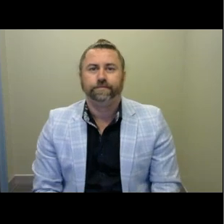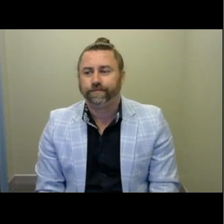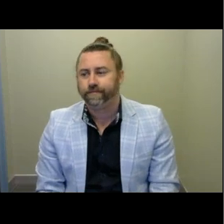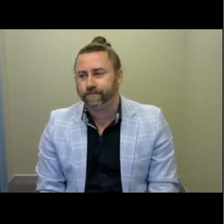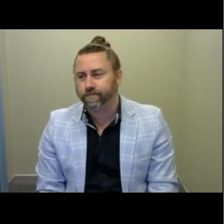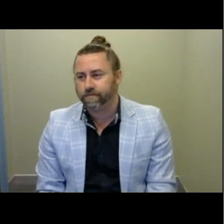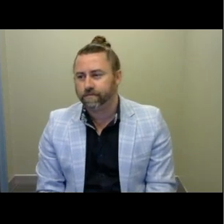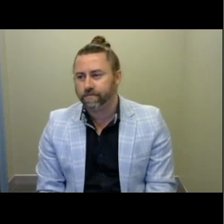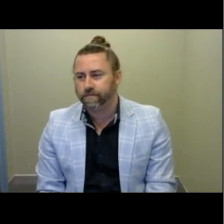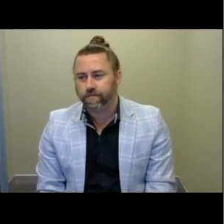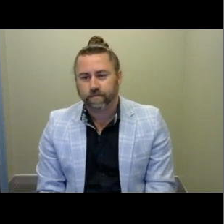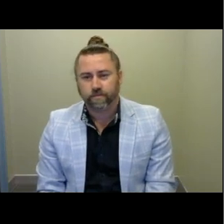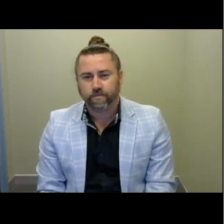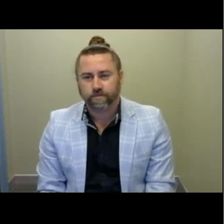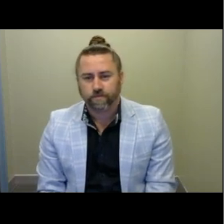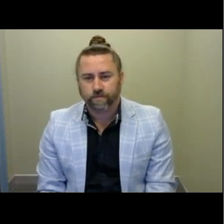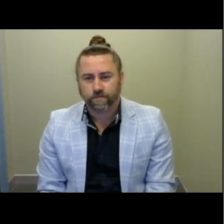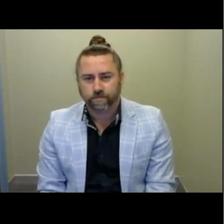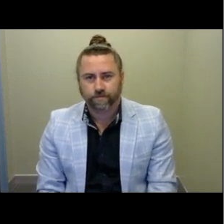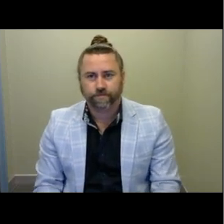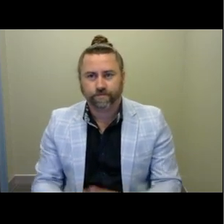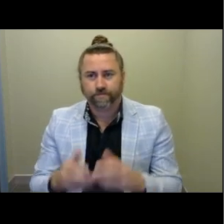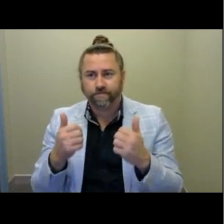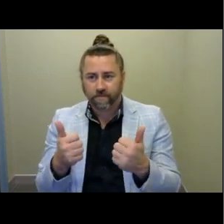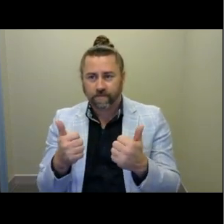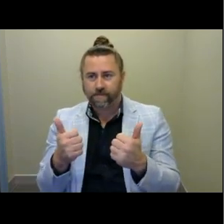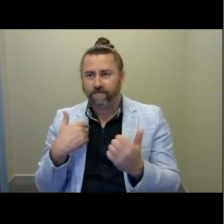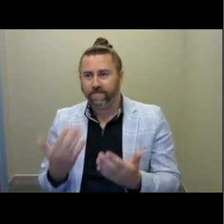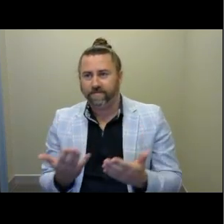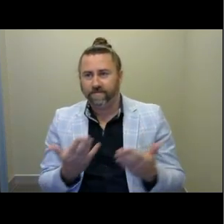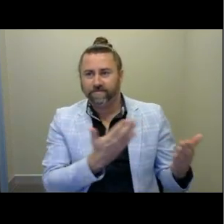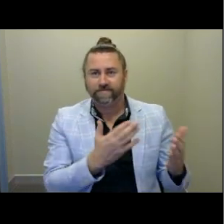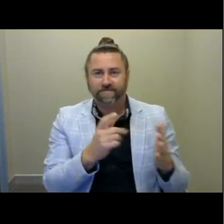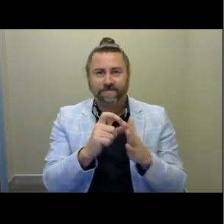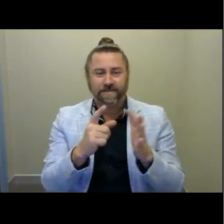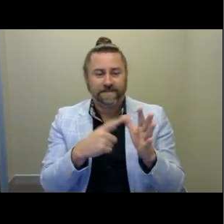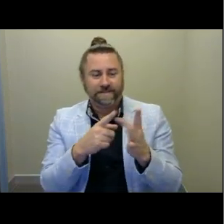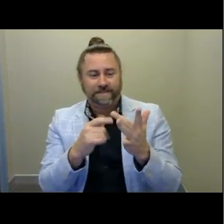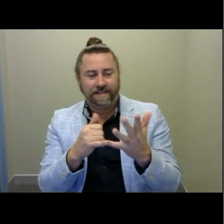I will hand over to Daisy. Thank you for presenting today.